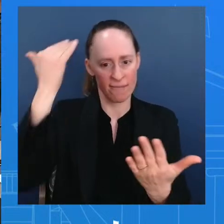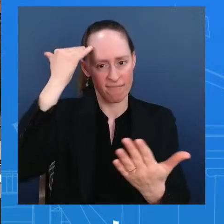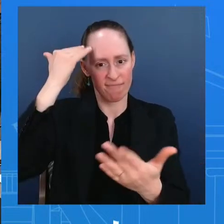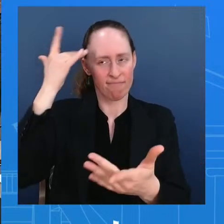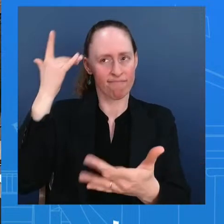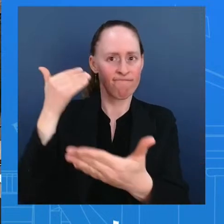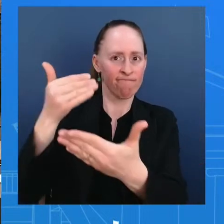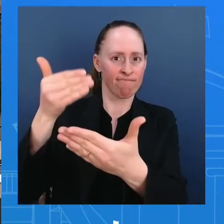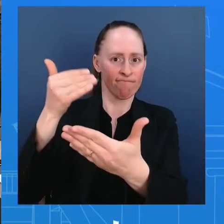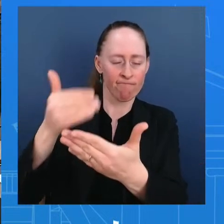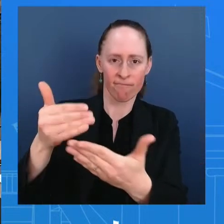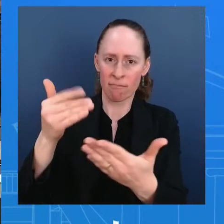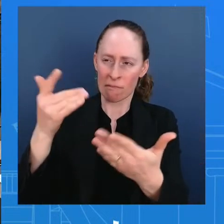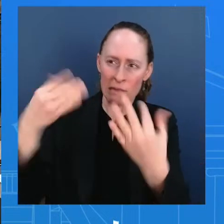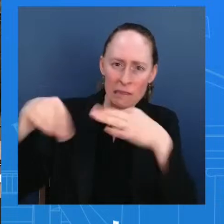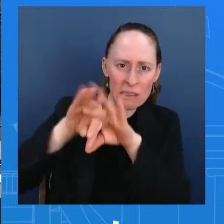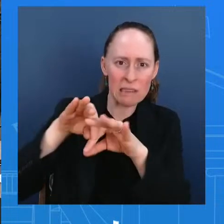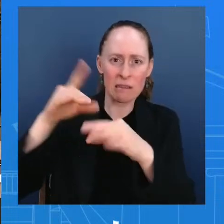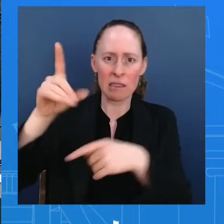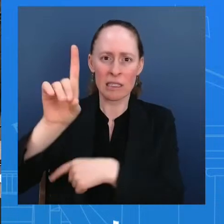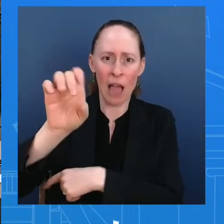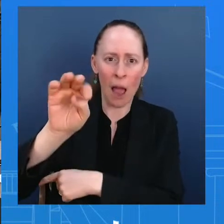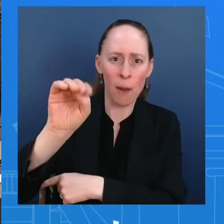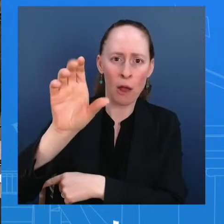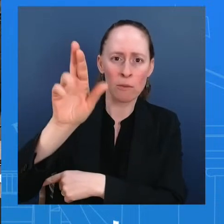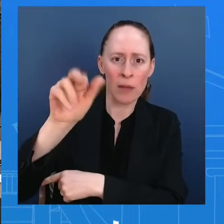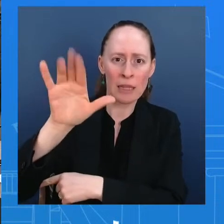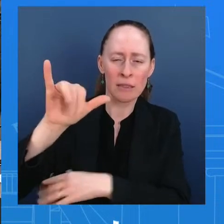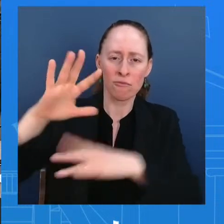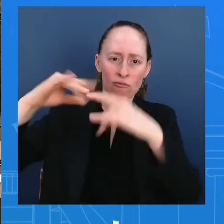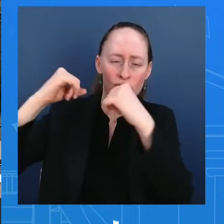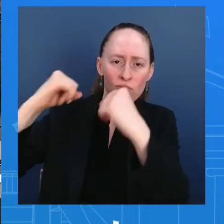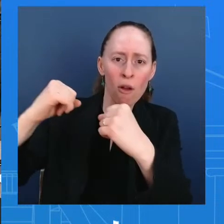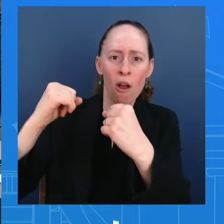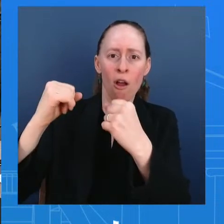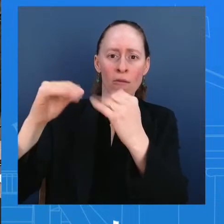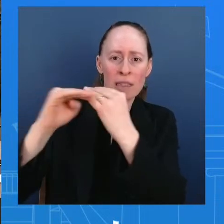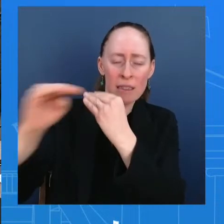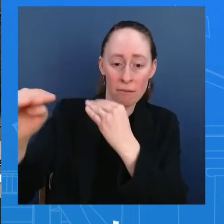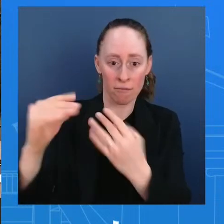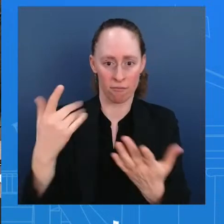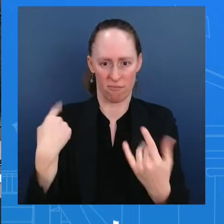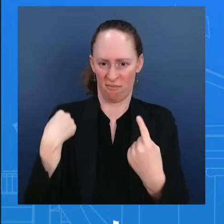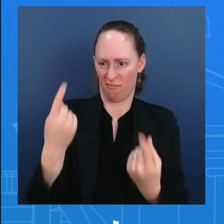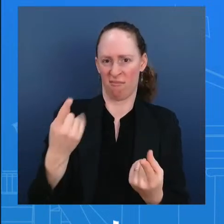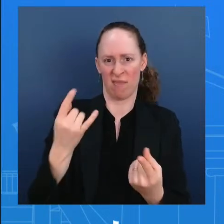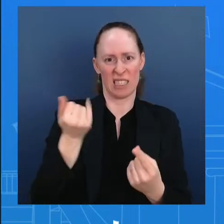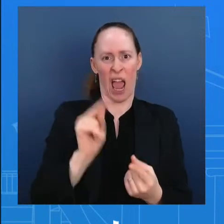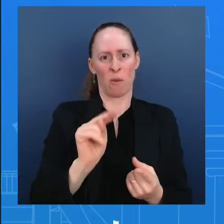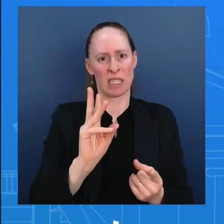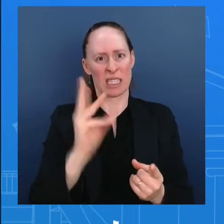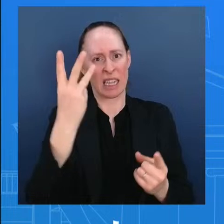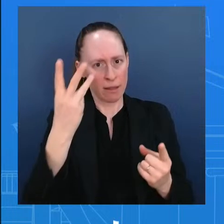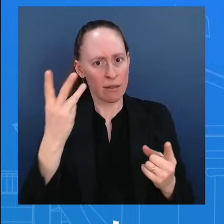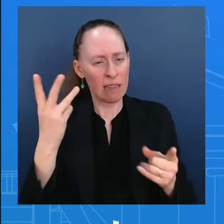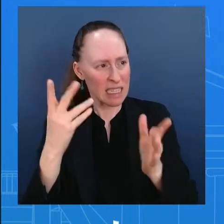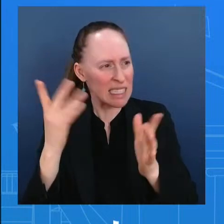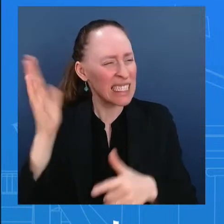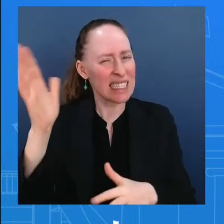to commemorate the anniversary on Monday? And in that context, does he still believe Donald Trump is a threat to democracy? Ms. Jean-Pierre: Look, I don’t have anything to share